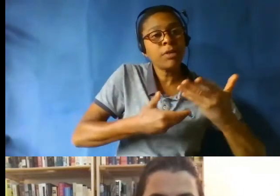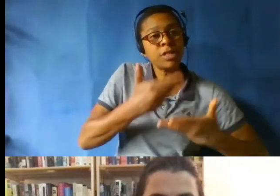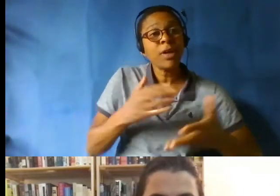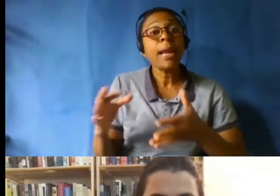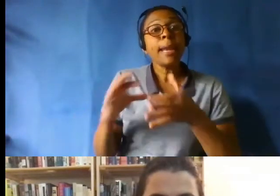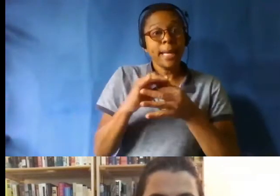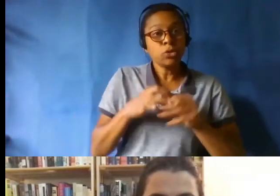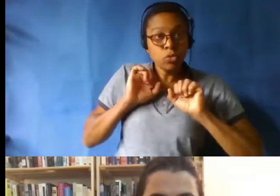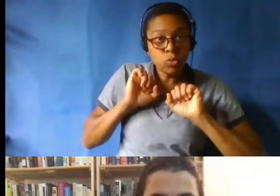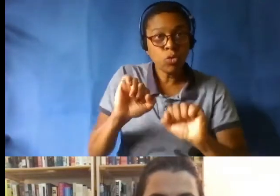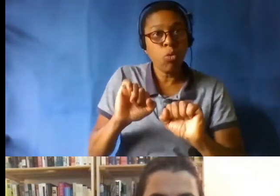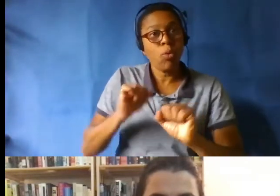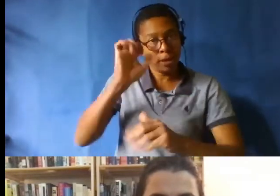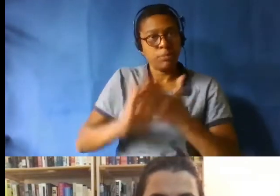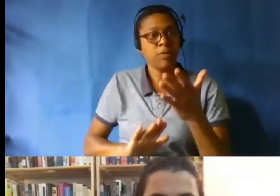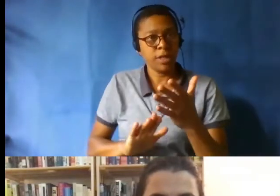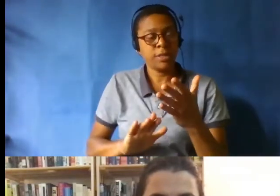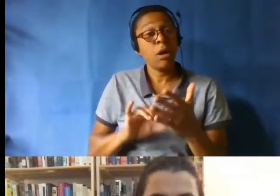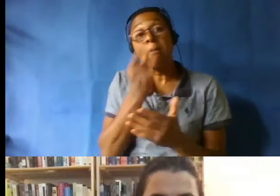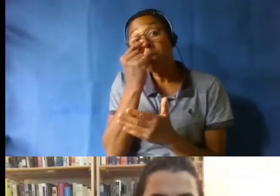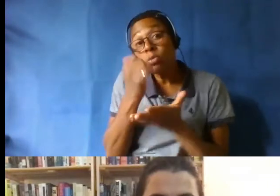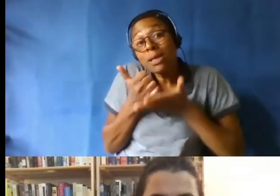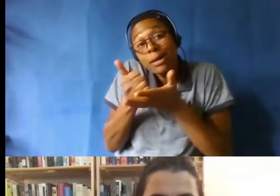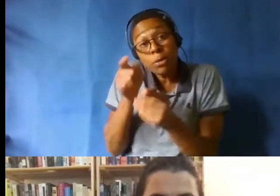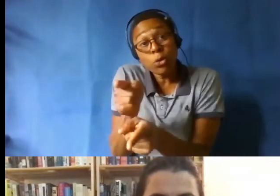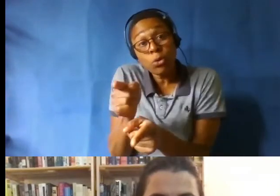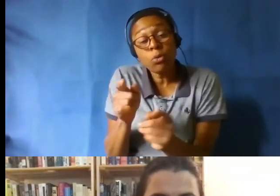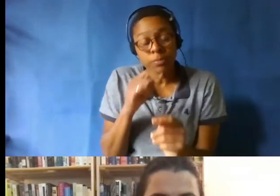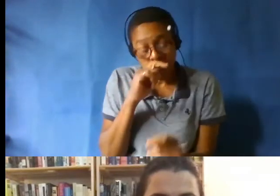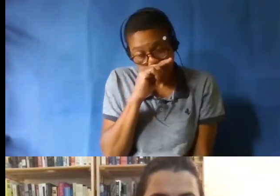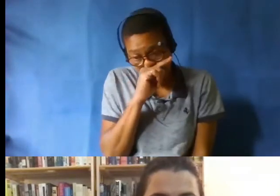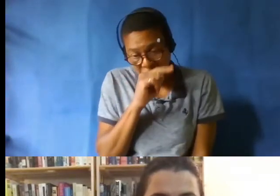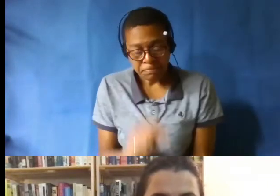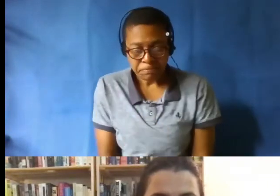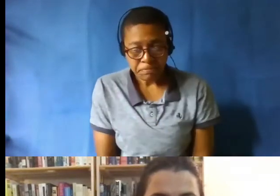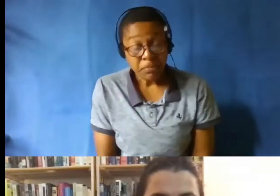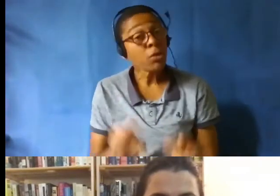and might help so being part of that project really has opened a lot of